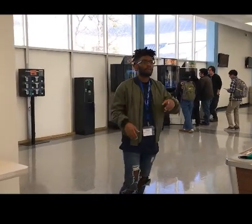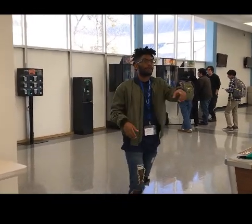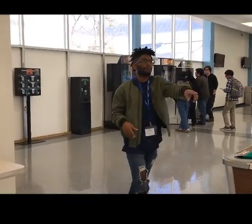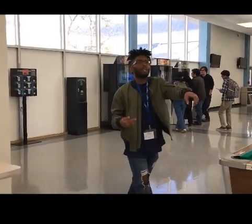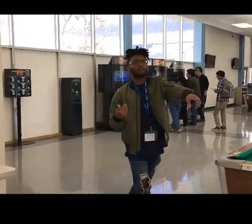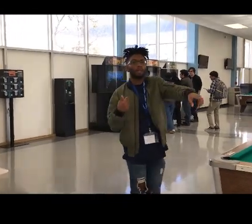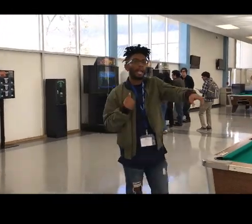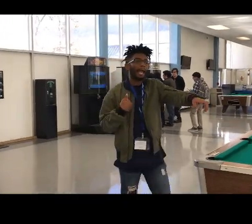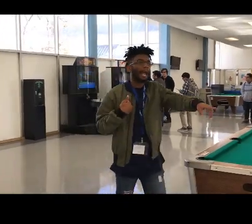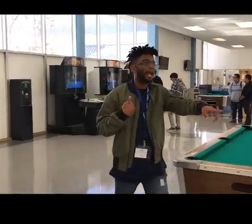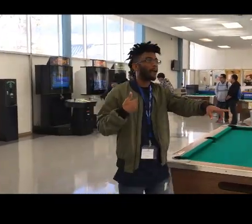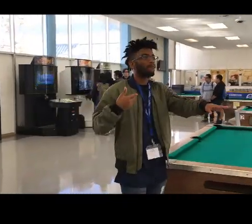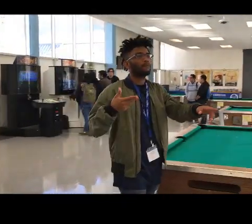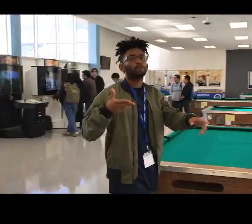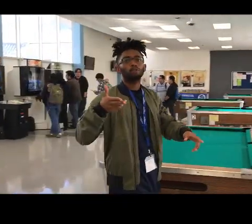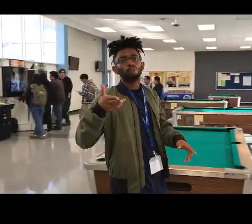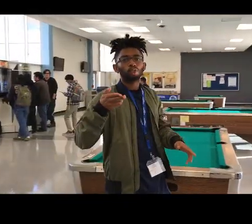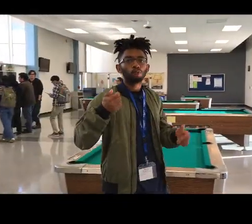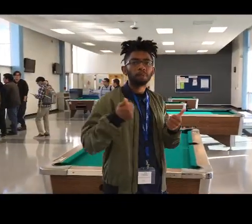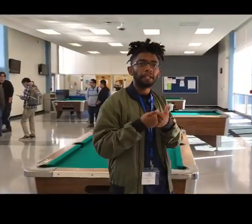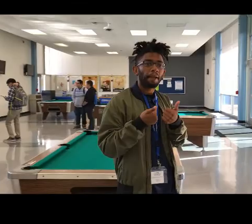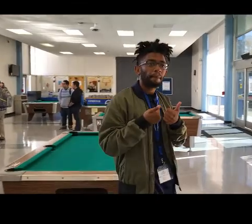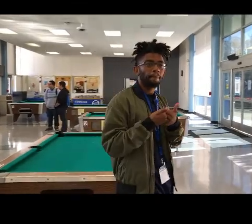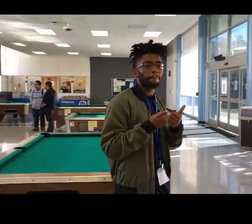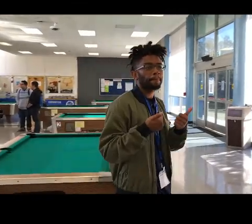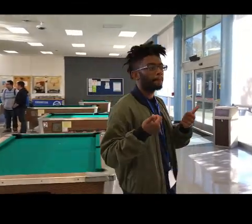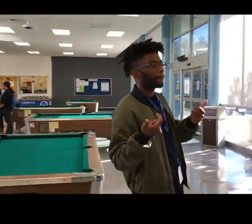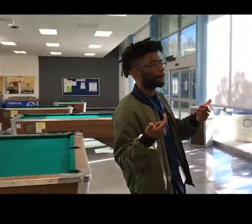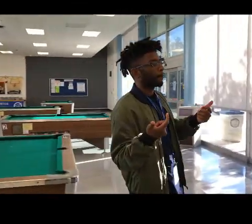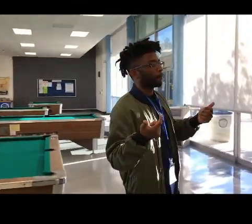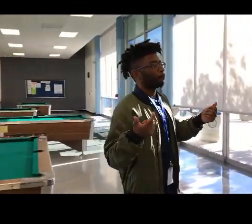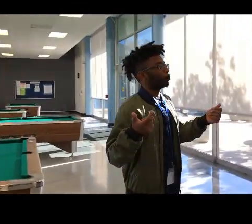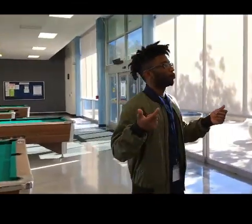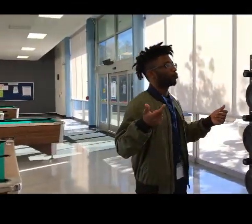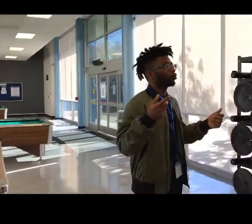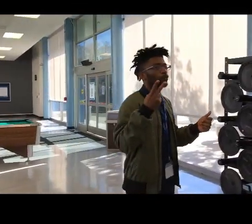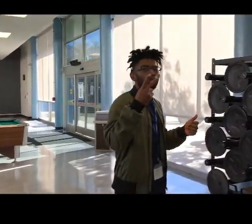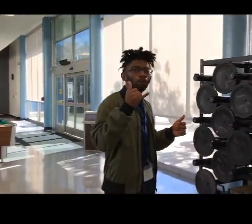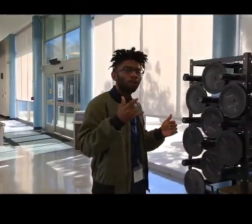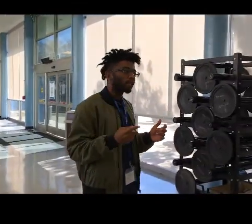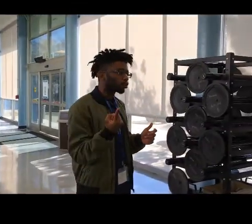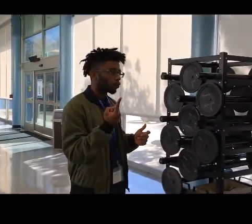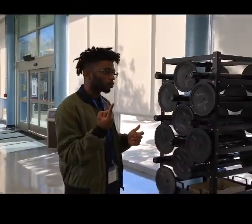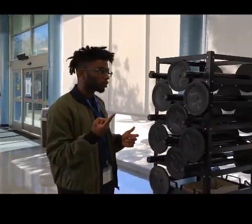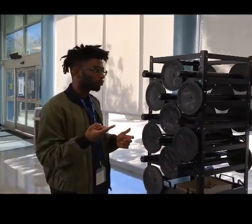Over here, we have shooting game for two players.